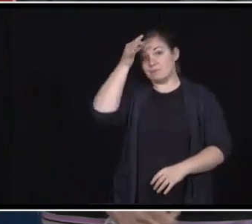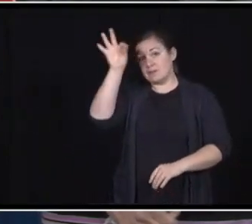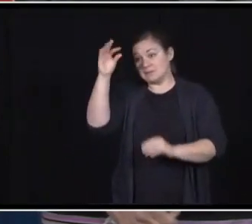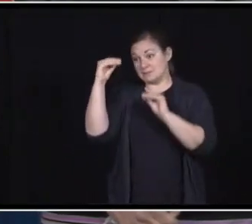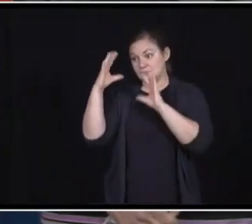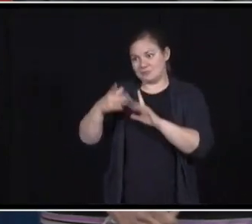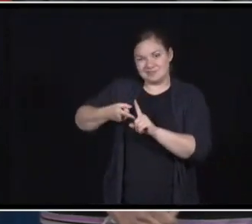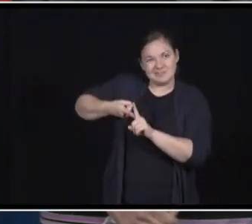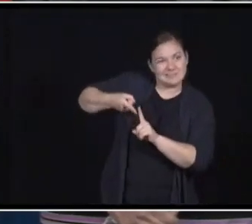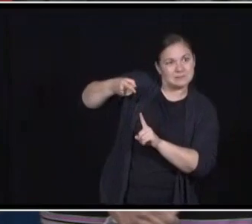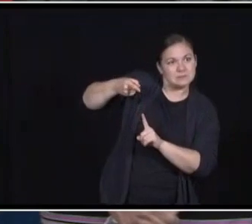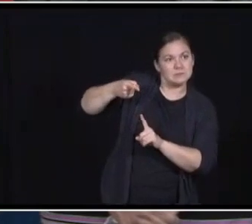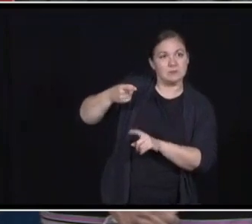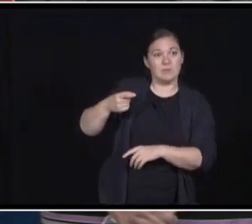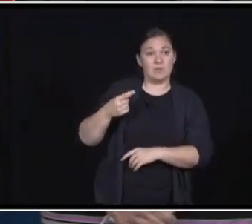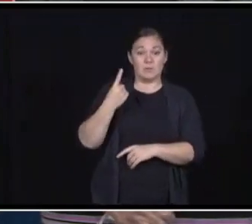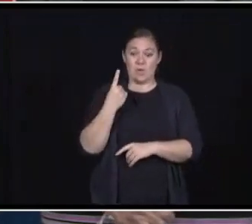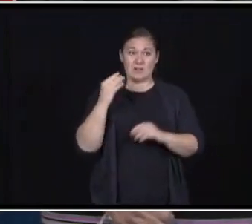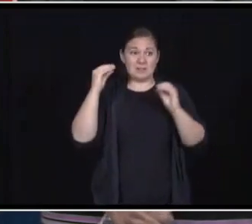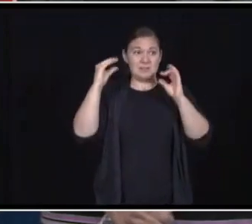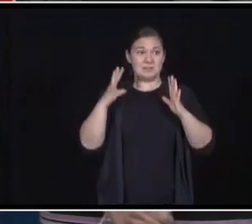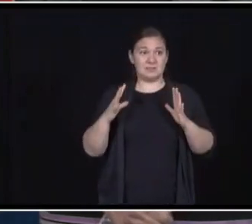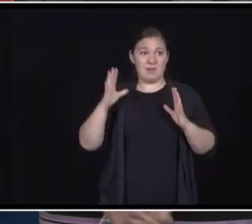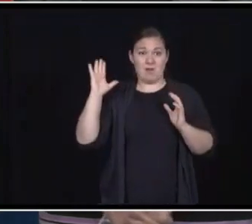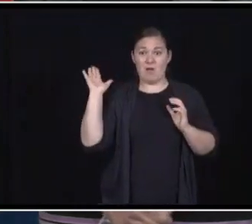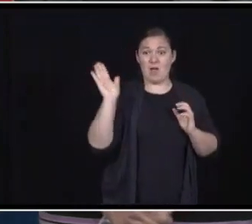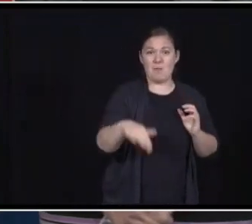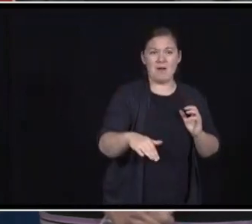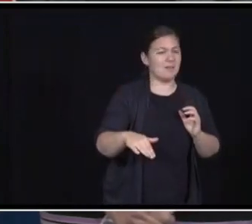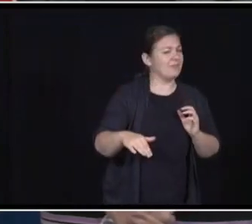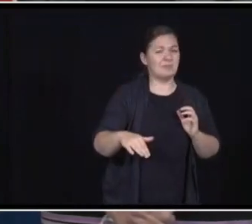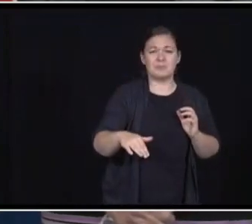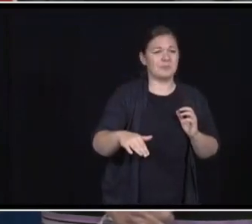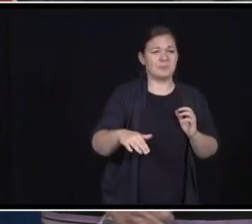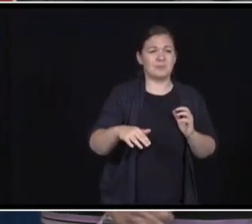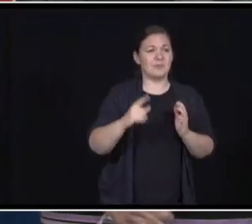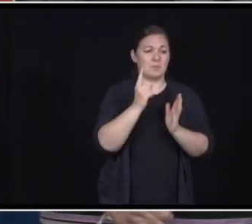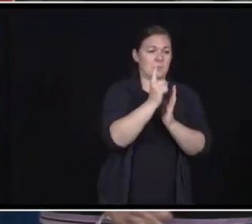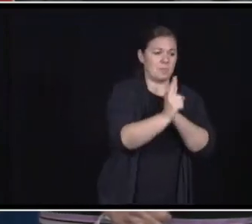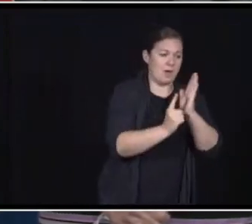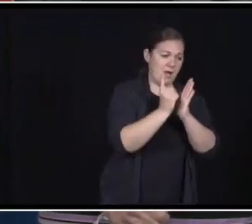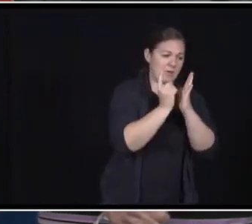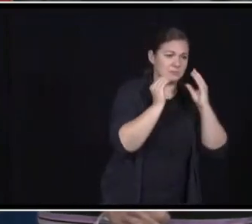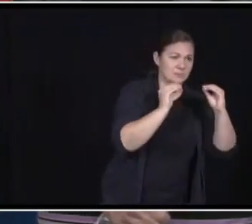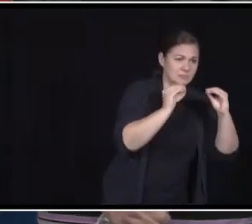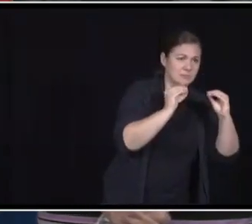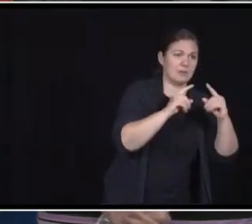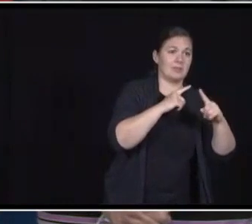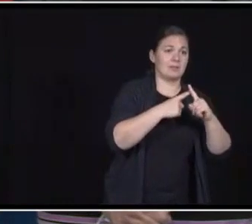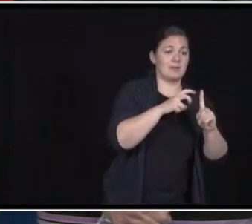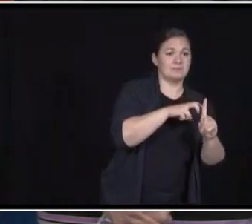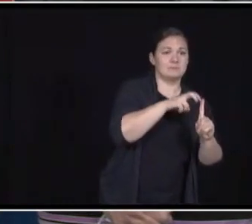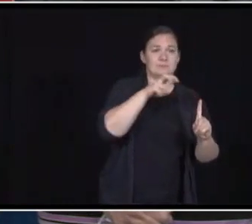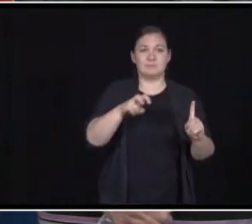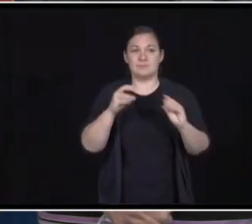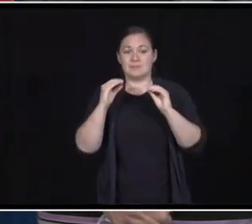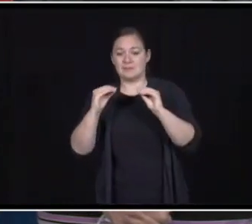We have asked those educators, itinerary and would be like a French teacher for example or a music teacher, a specialized teacher